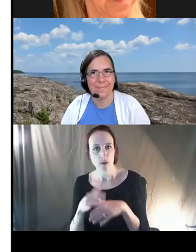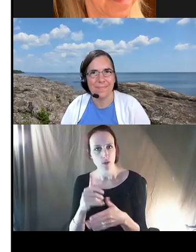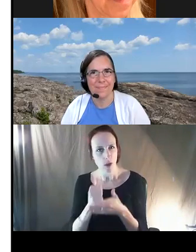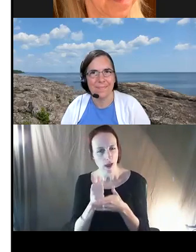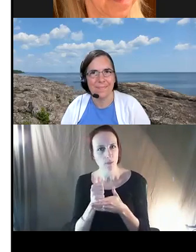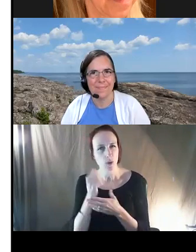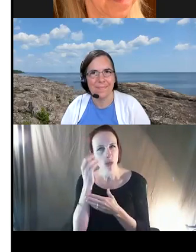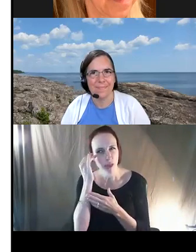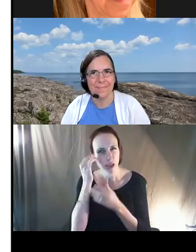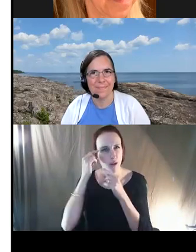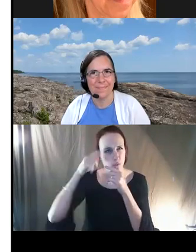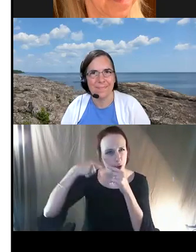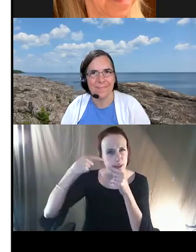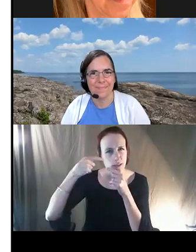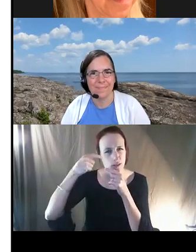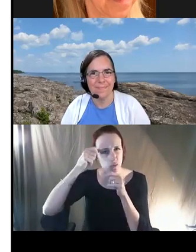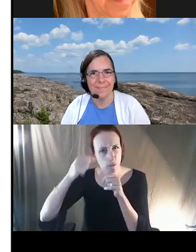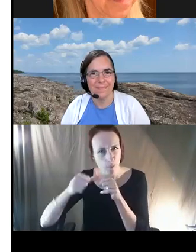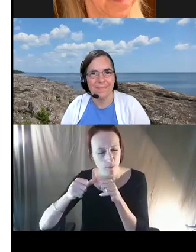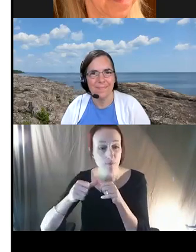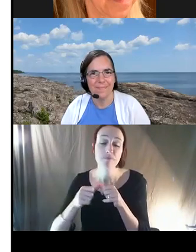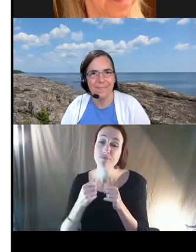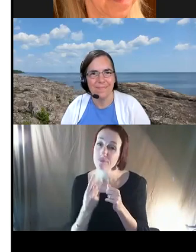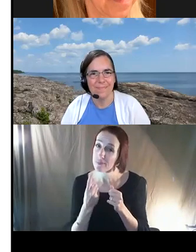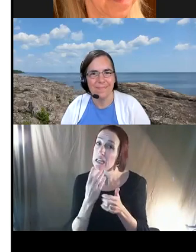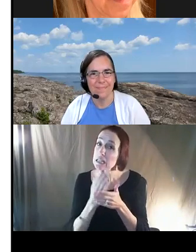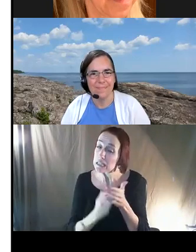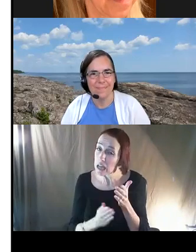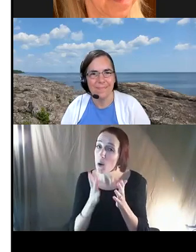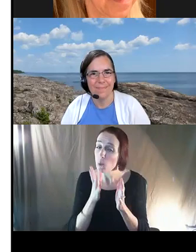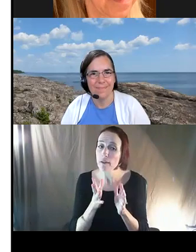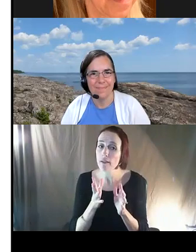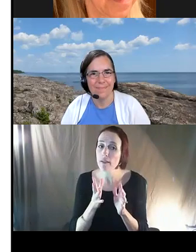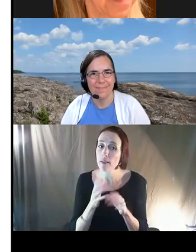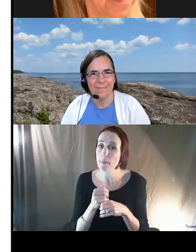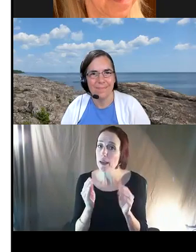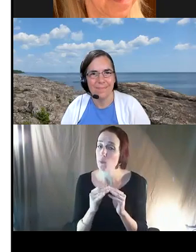There are also things that make it harder to process.